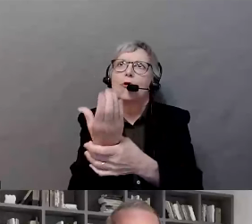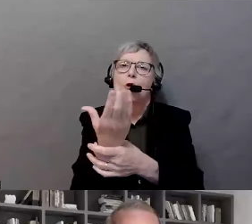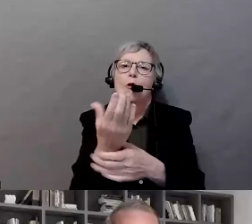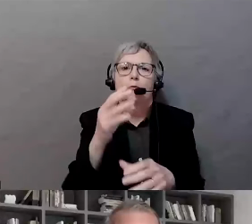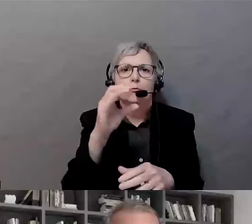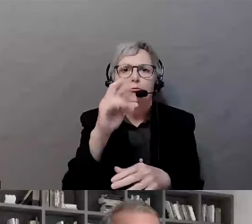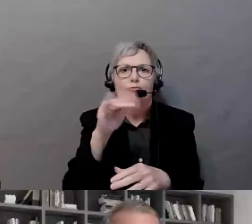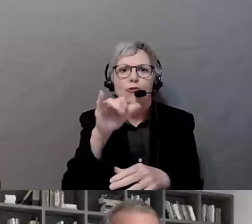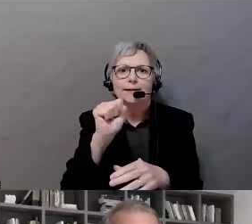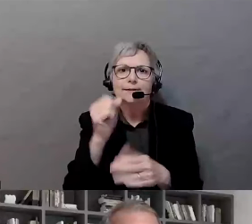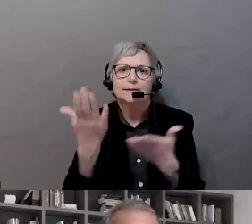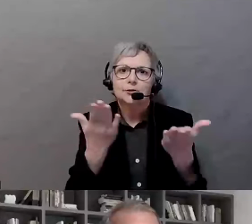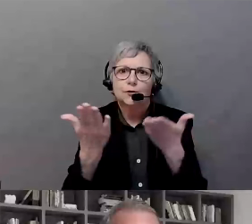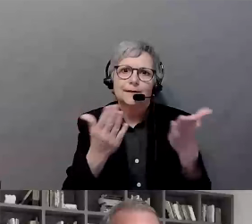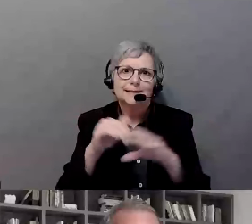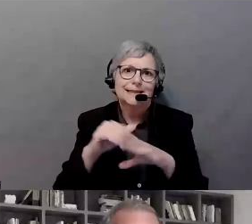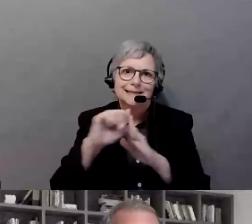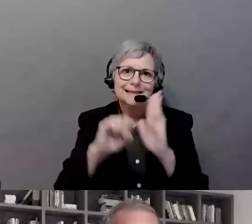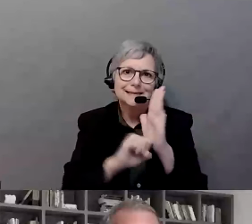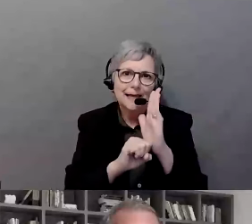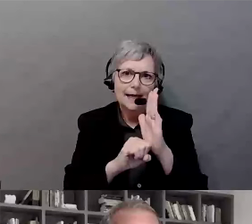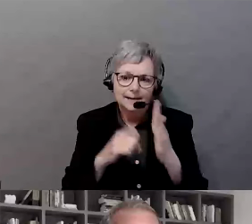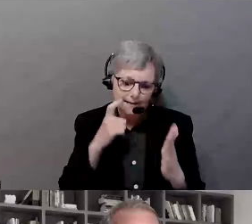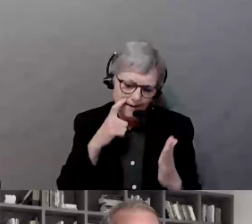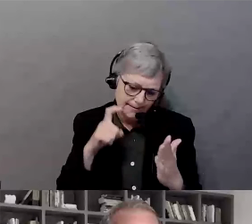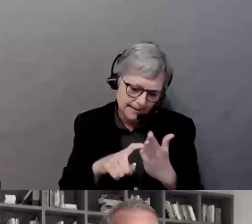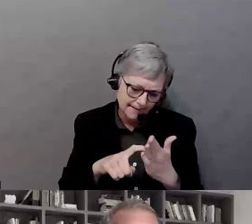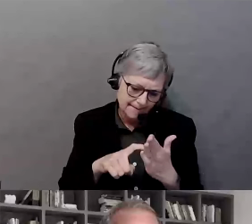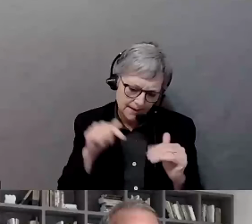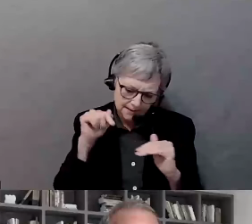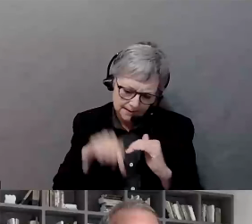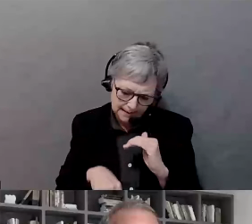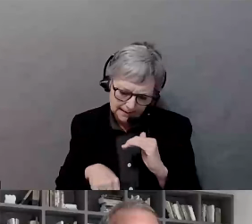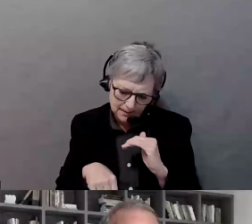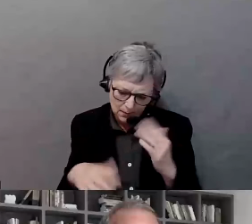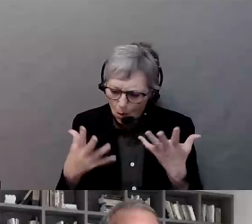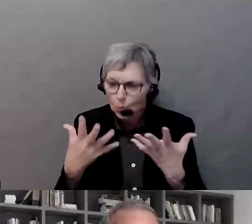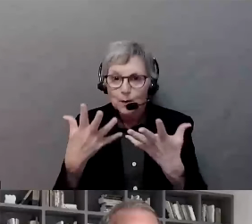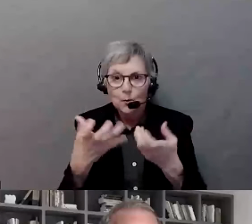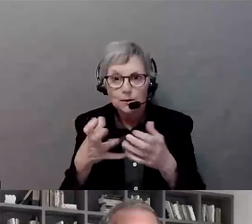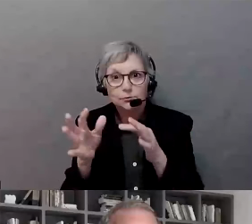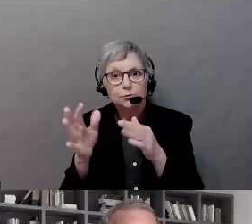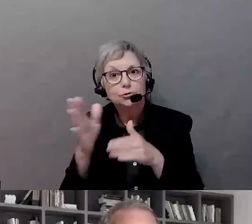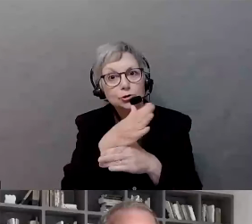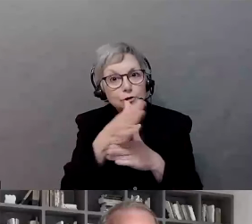THE STATE AND BEING ABLE TO IDENTIFY THE DETAILS. WE WANT TO SHARE THEM AND CREATE THE RESOURCES THAT PEOPLE CAN GO